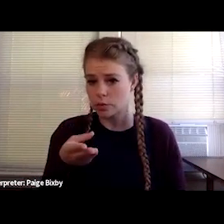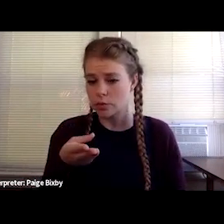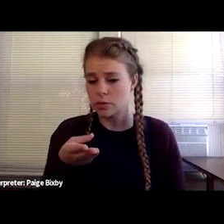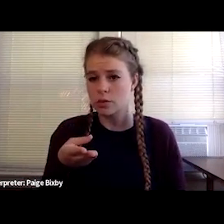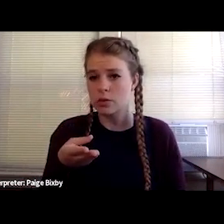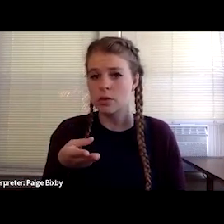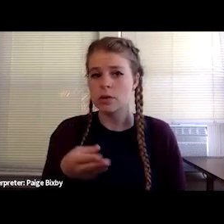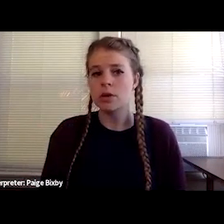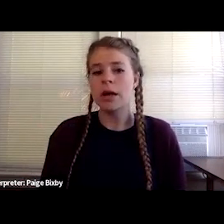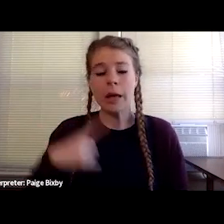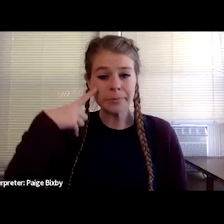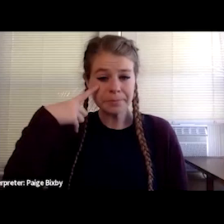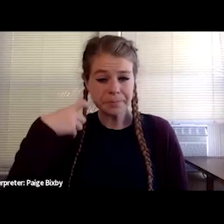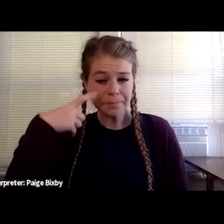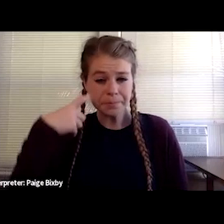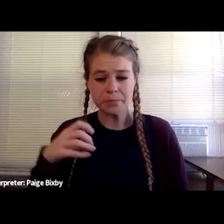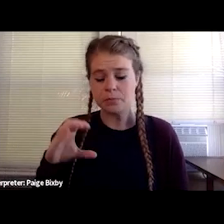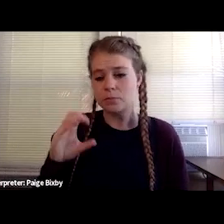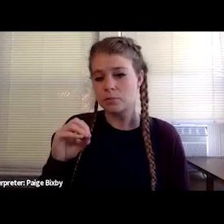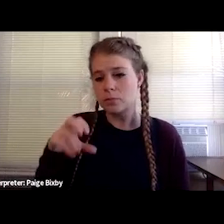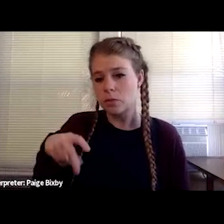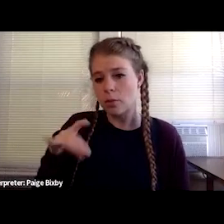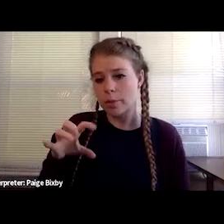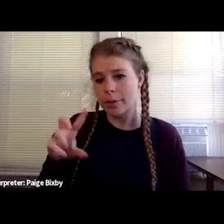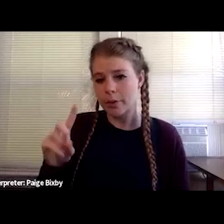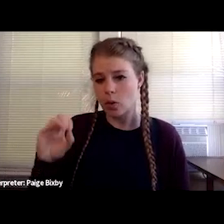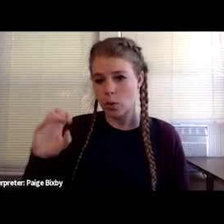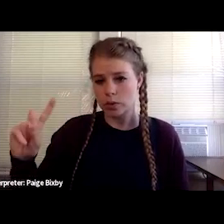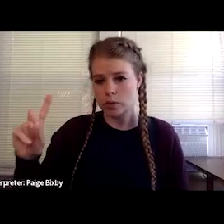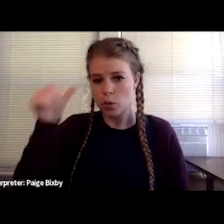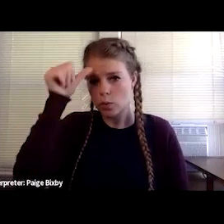When we're talking about suspected opioid overdose, remember the mnemonic SCARE.